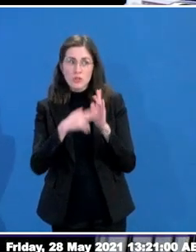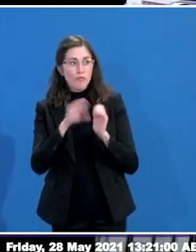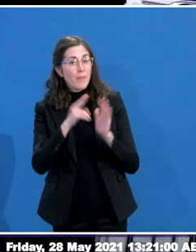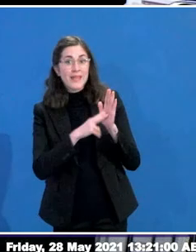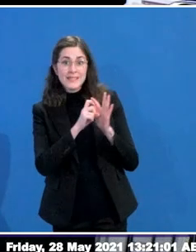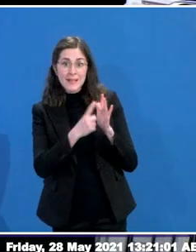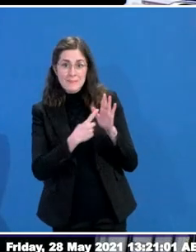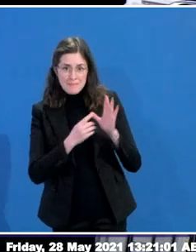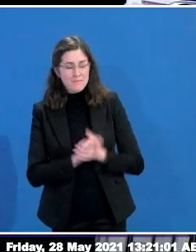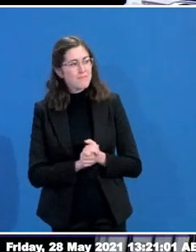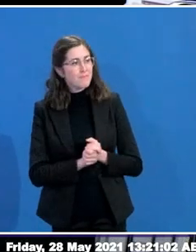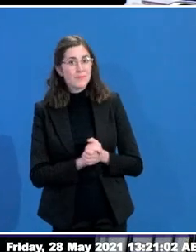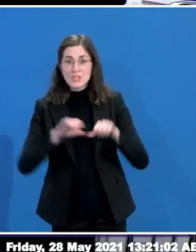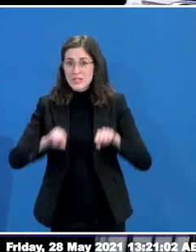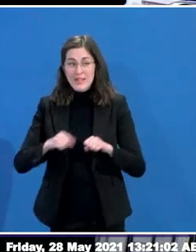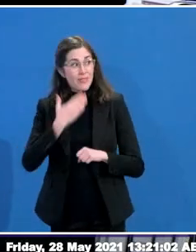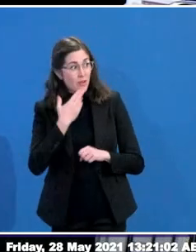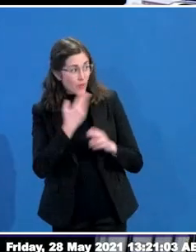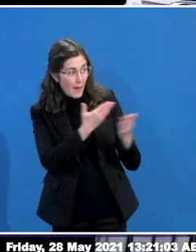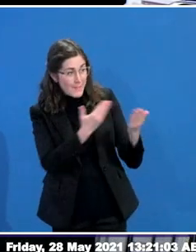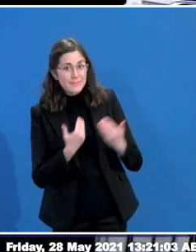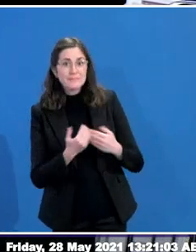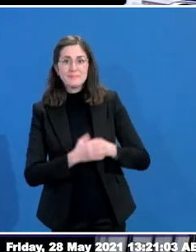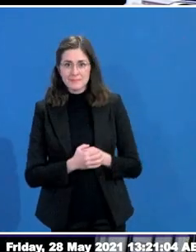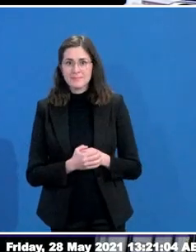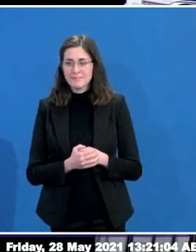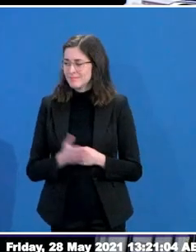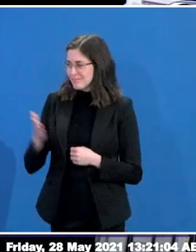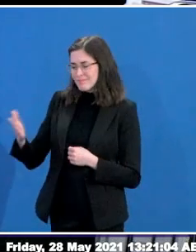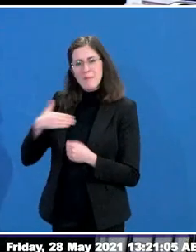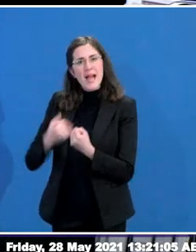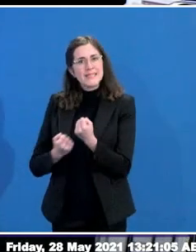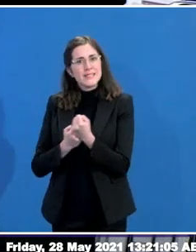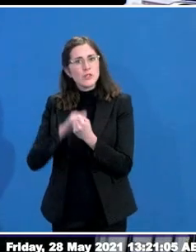If you would be good enough to follow the instructions of my associate, he will administer the affirmation.